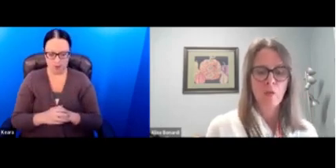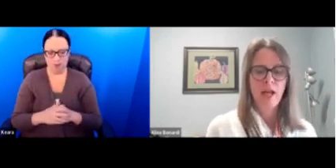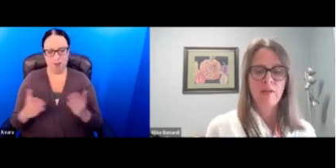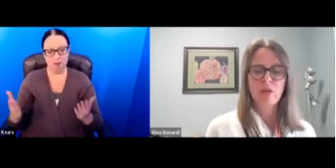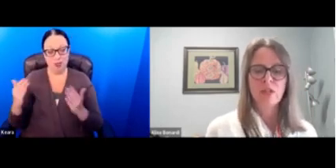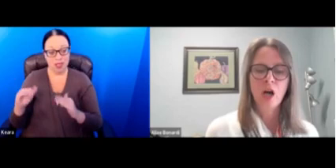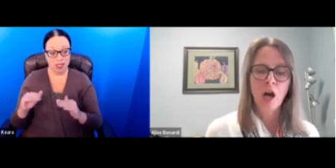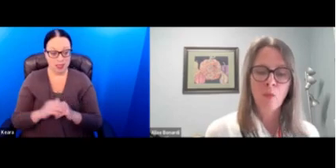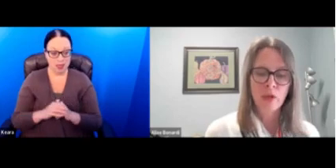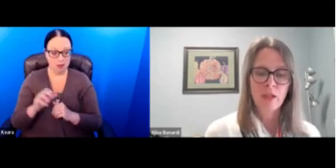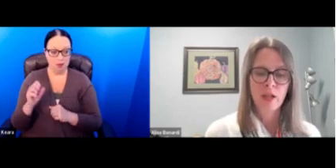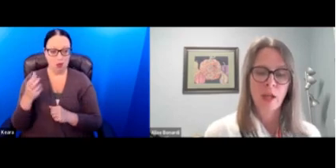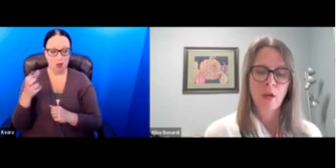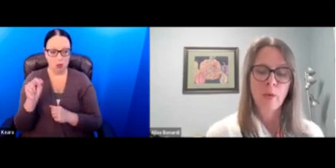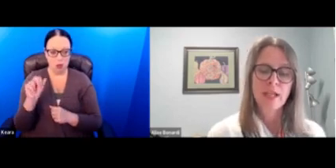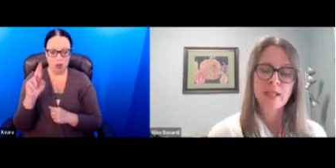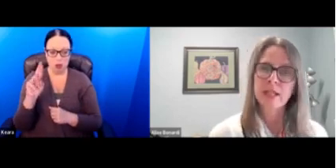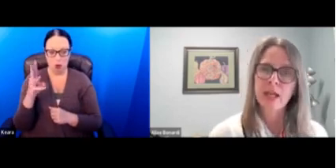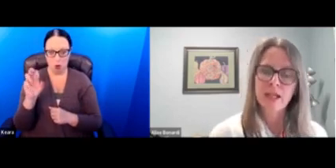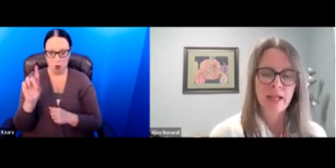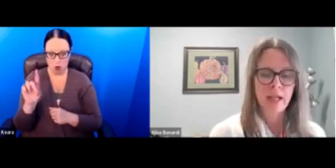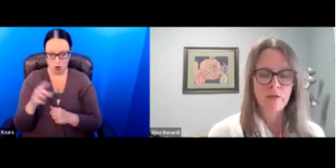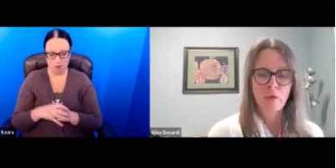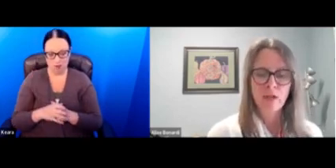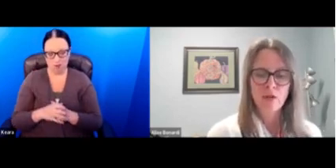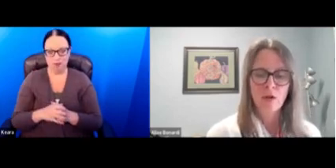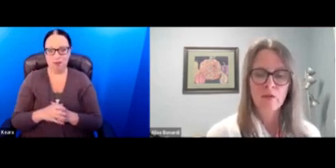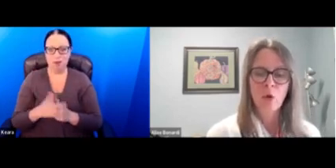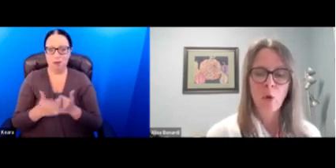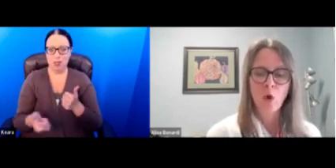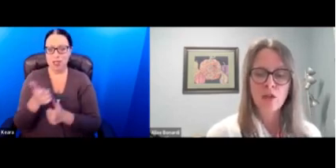we have Susan Arwood, who is the Executive Director of core